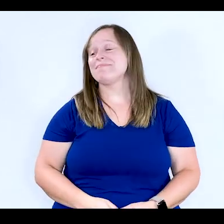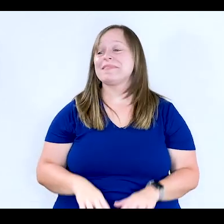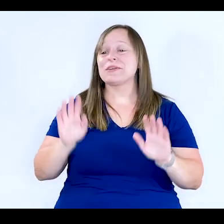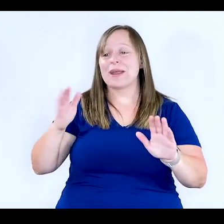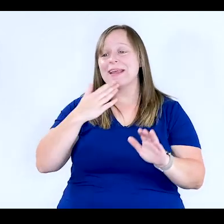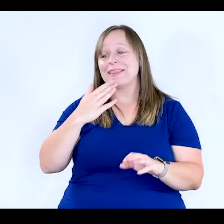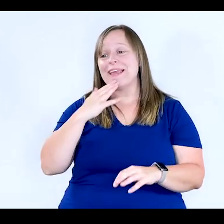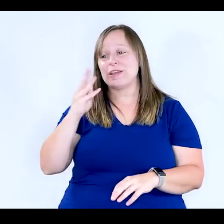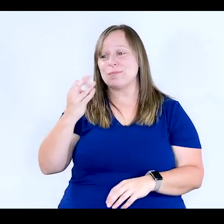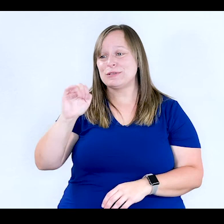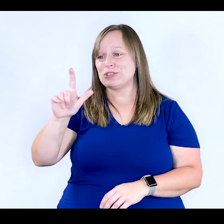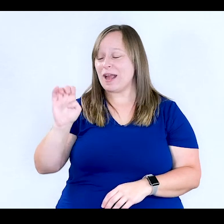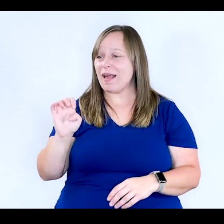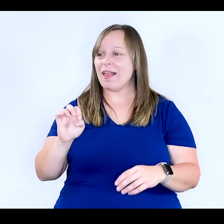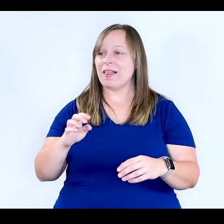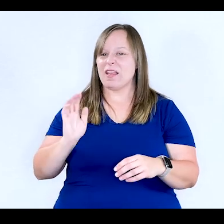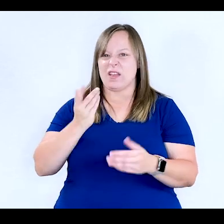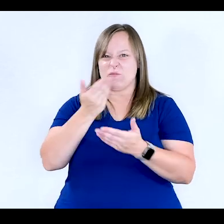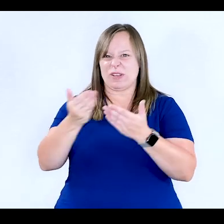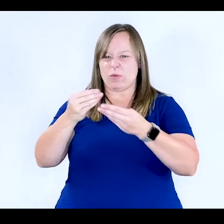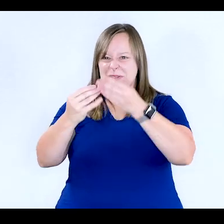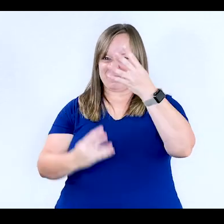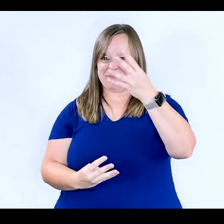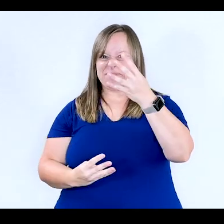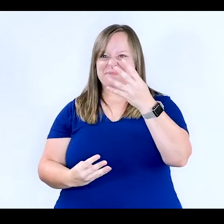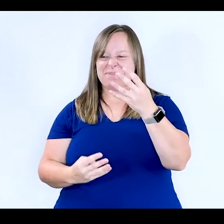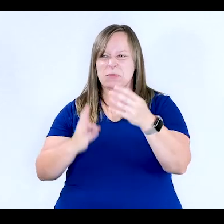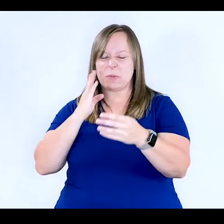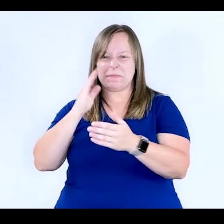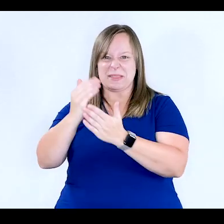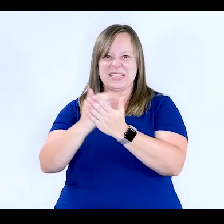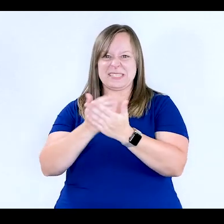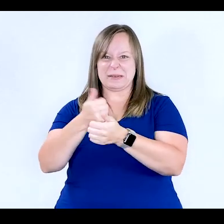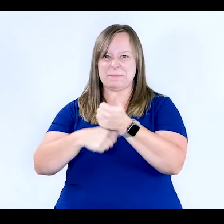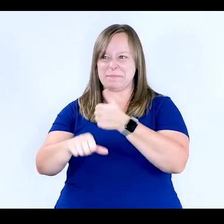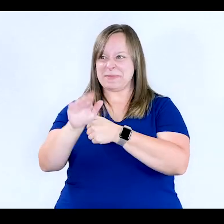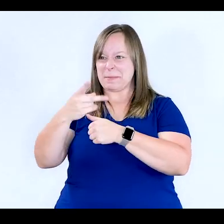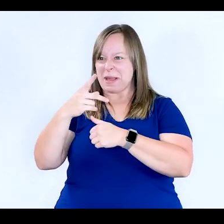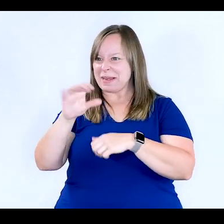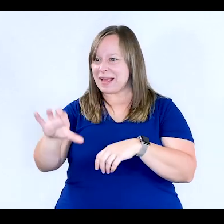K: That's great, Michelle. And again, the resources that Michelle talked about will be listed at the end of the podcast.